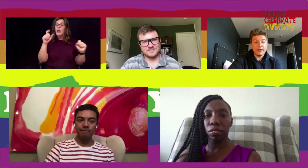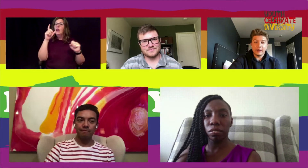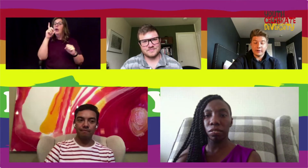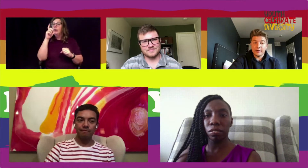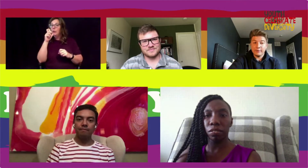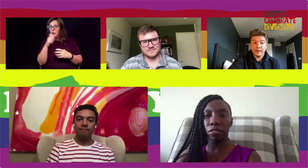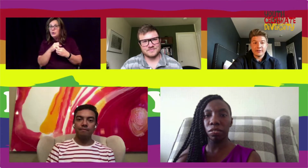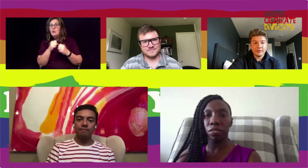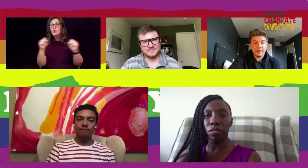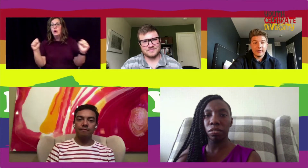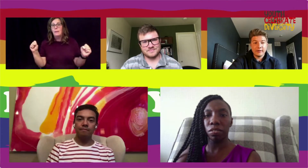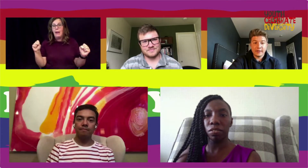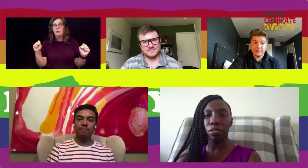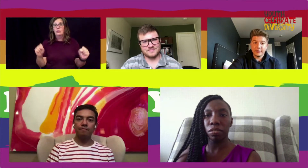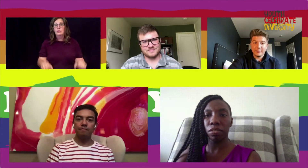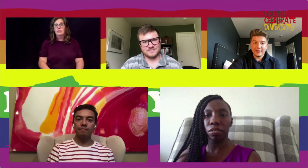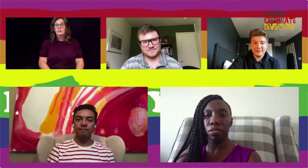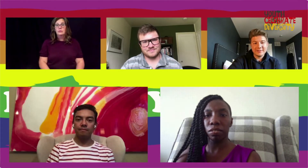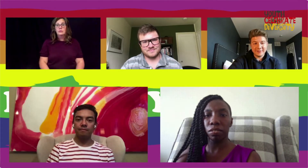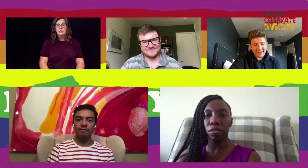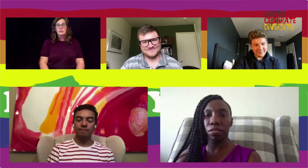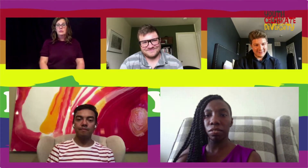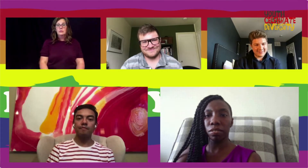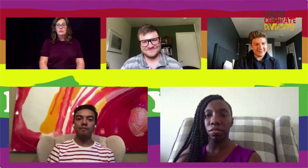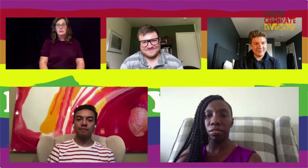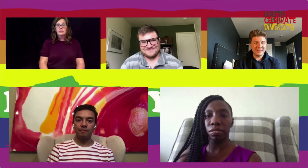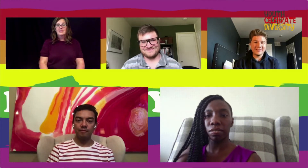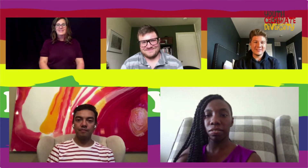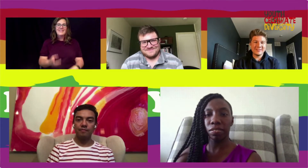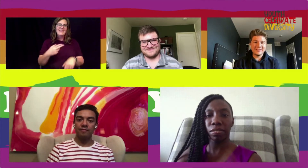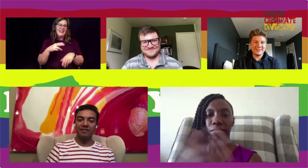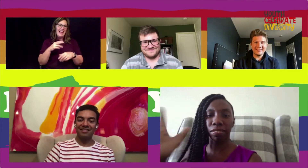in honor of national national coming out day so happy national coming out day everybody